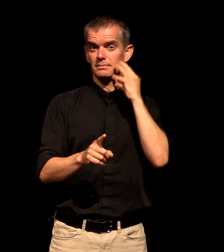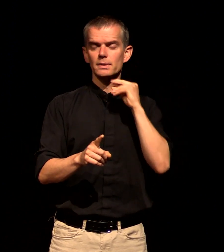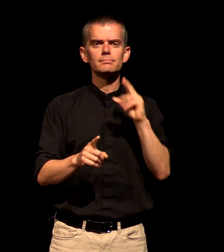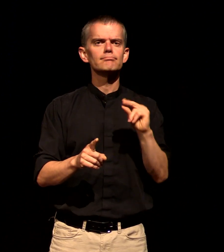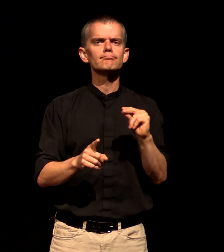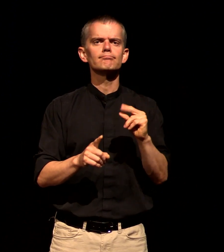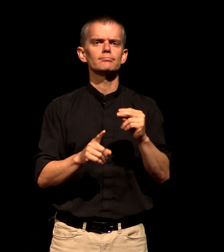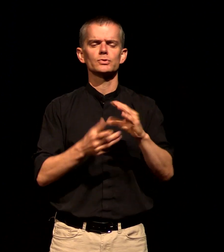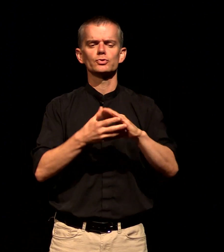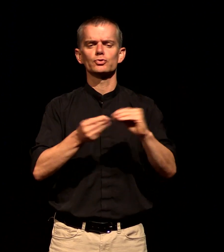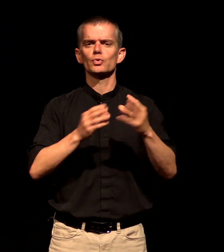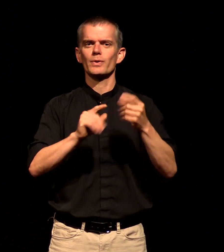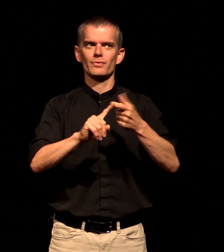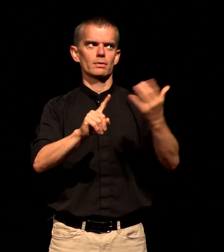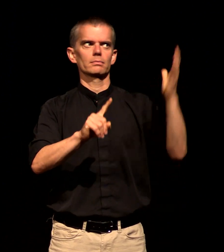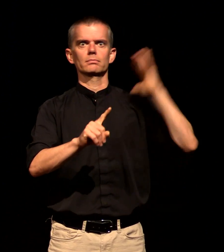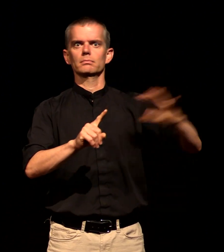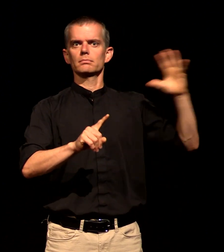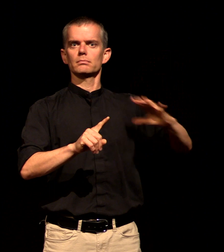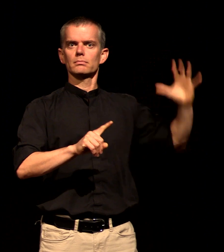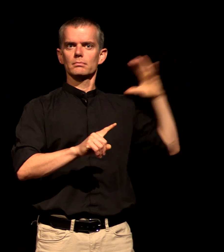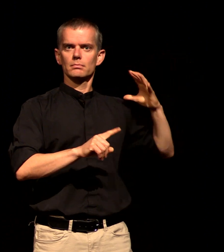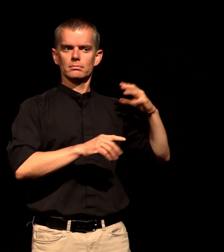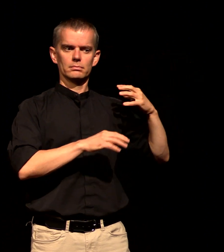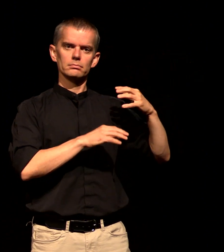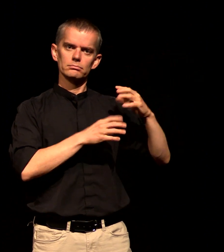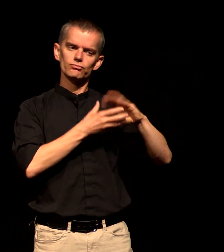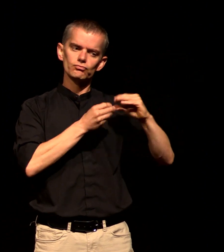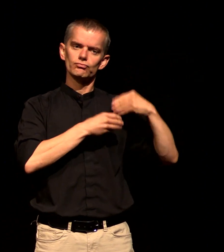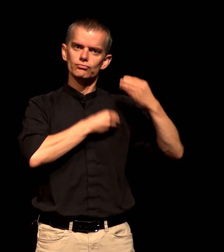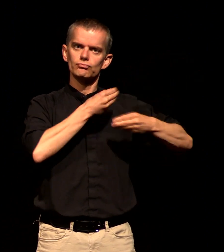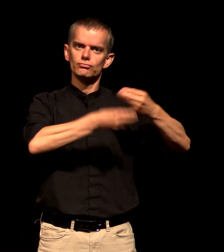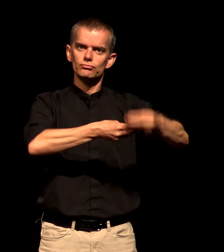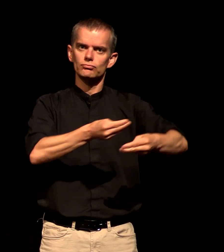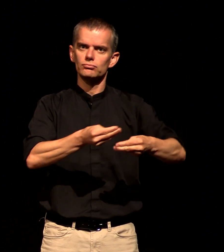his lifetime. It's a story passed through the generations.